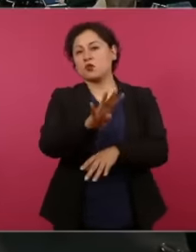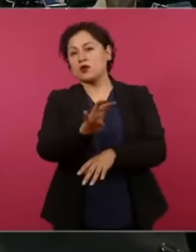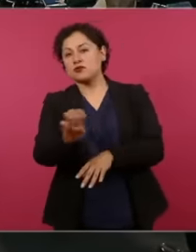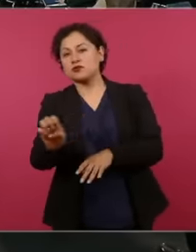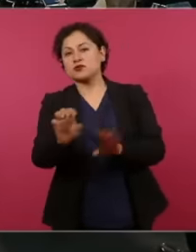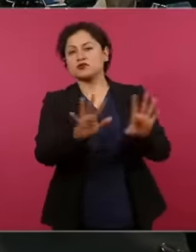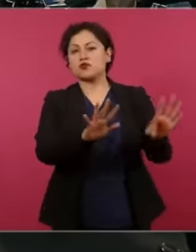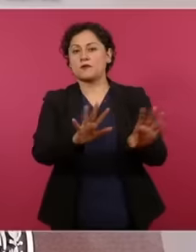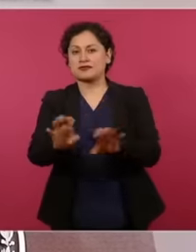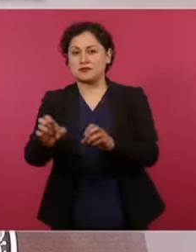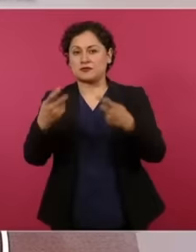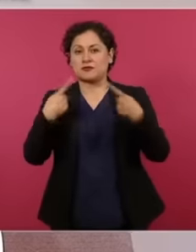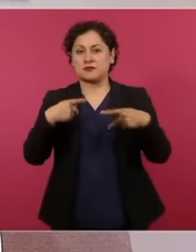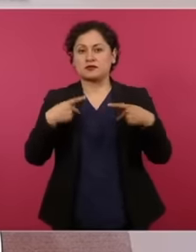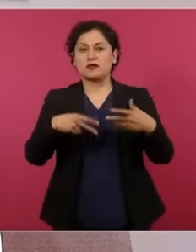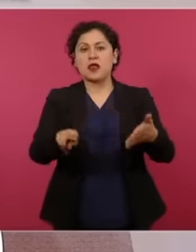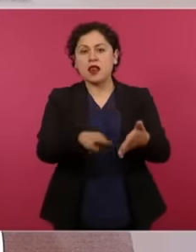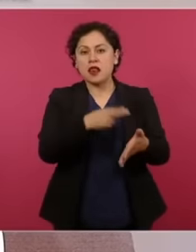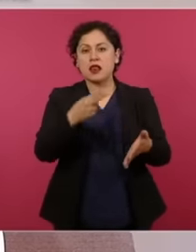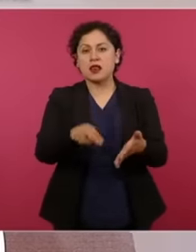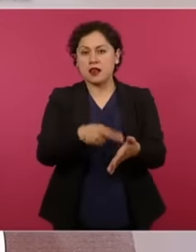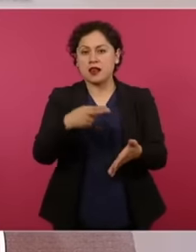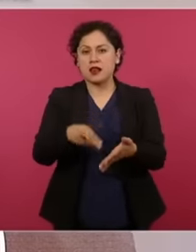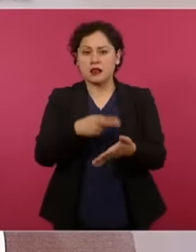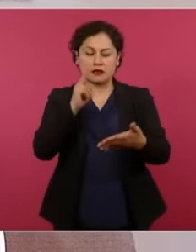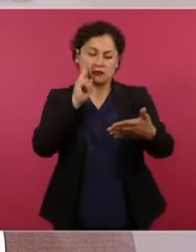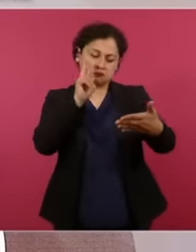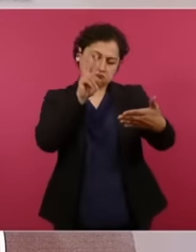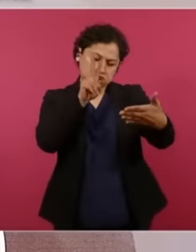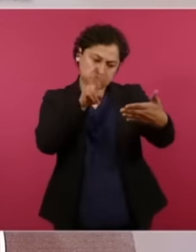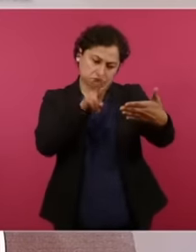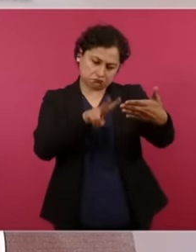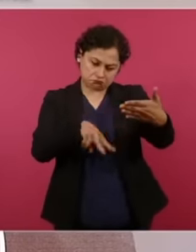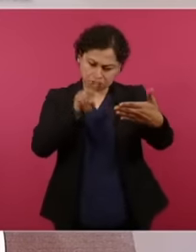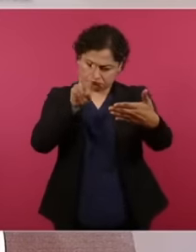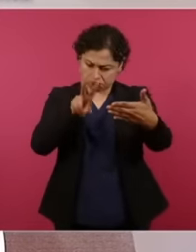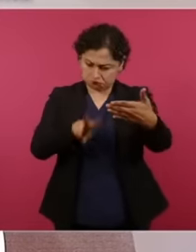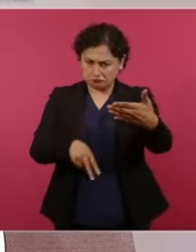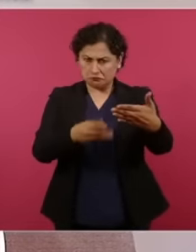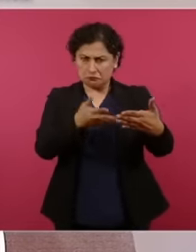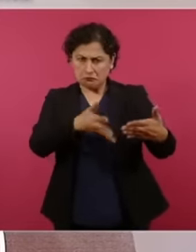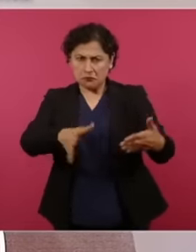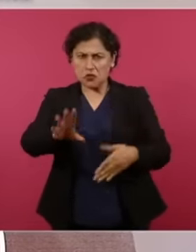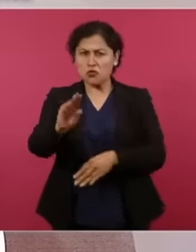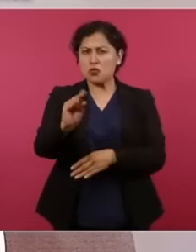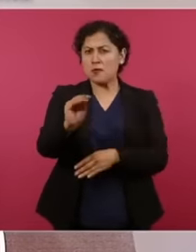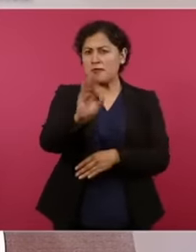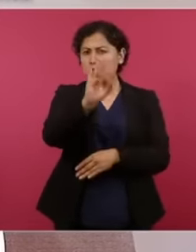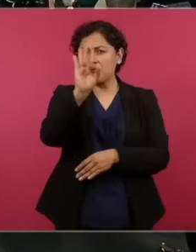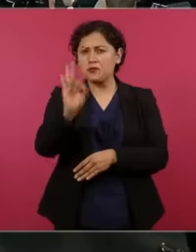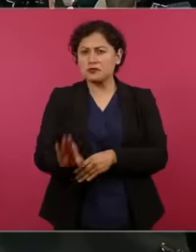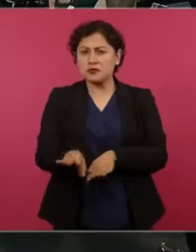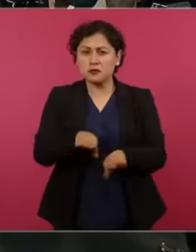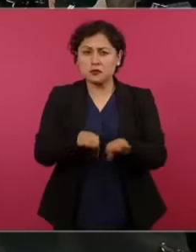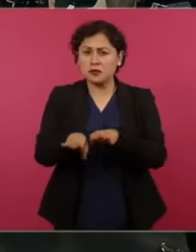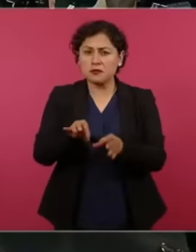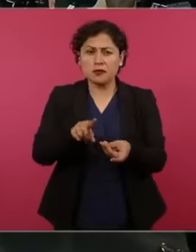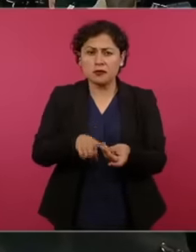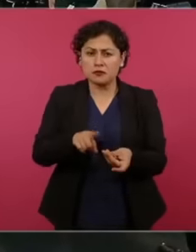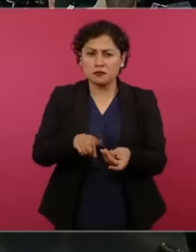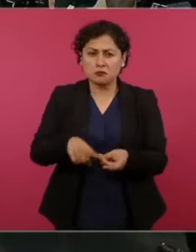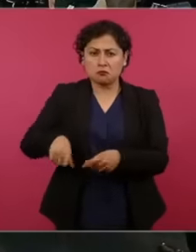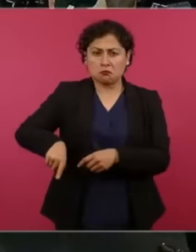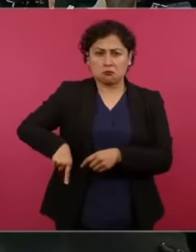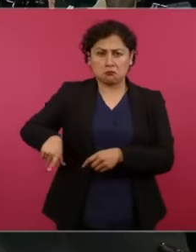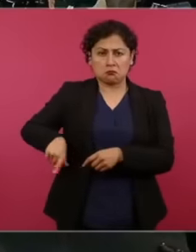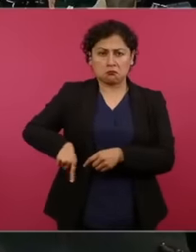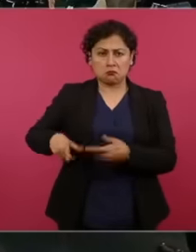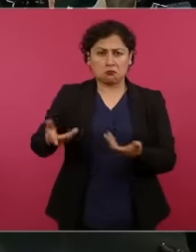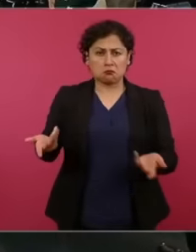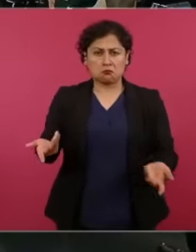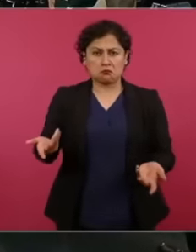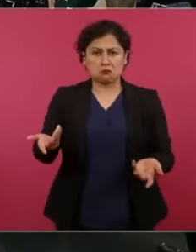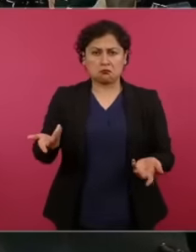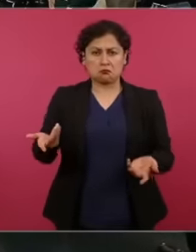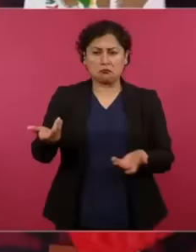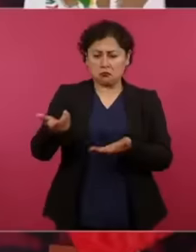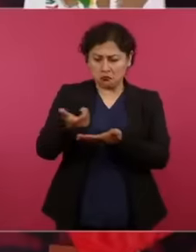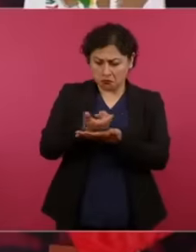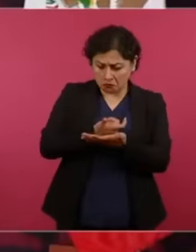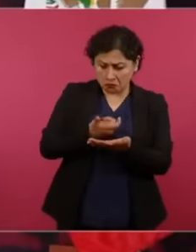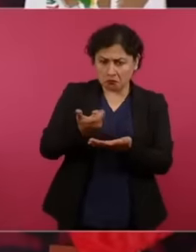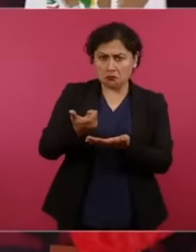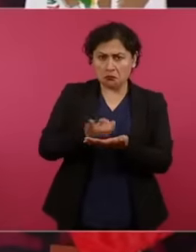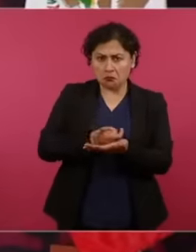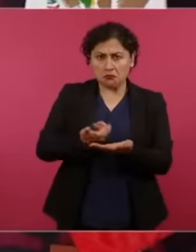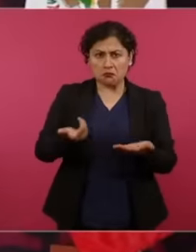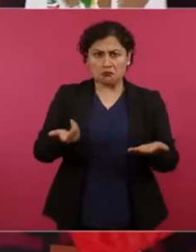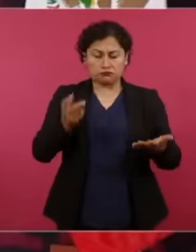percent depend on the public budget and the good budget That is